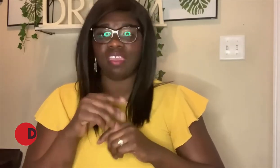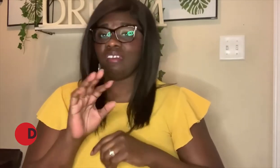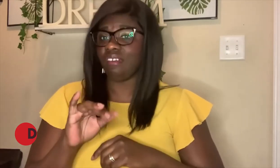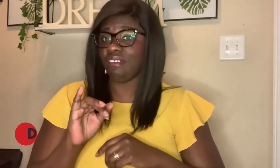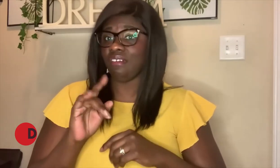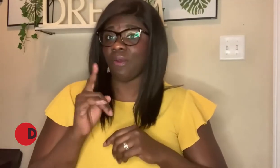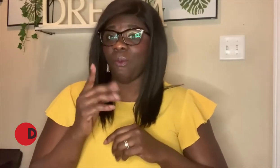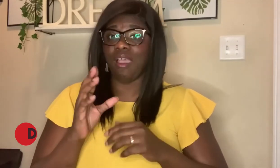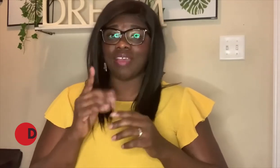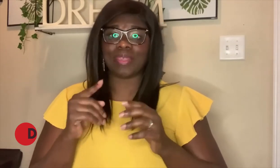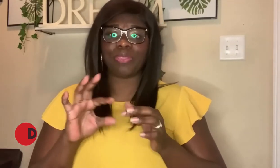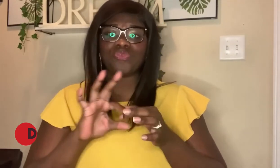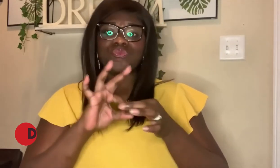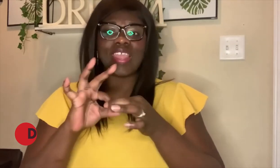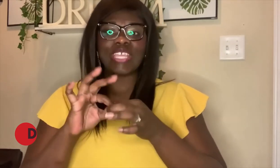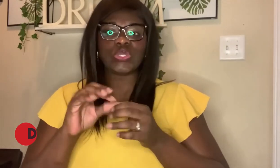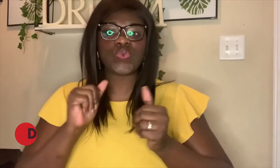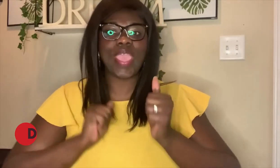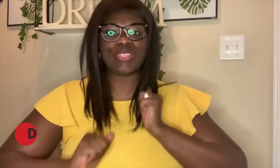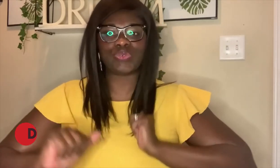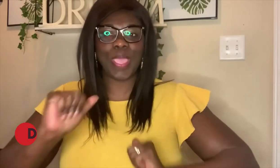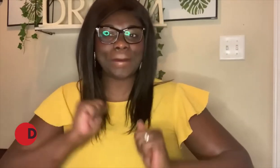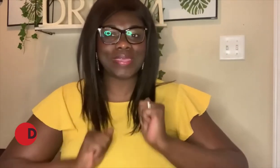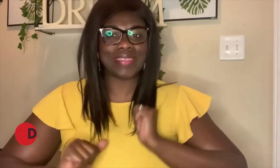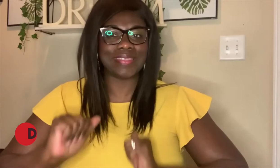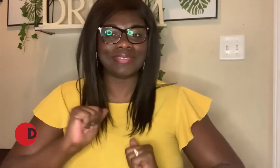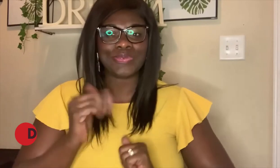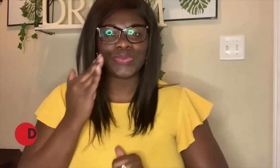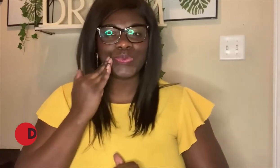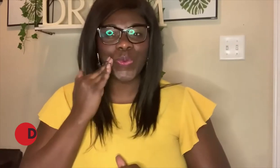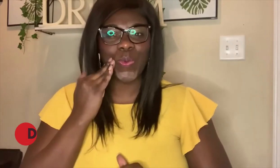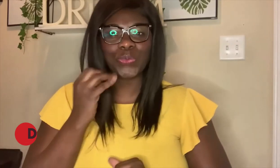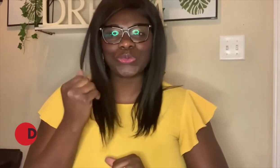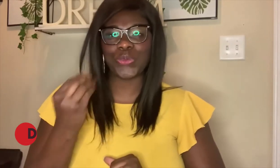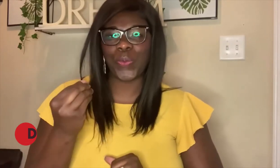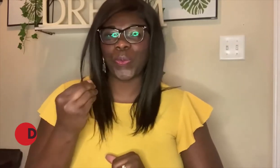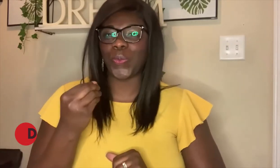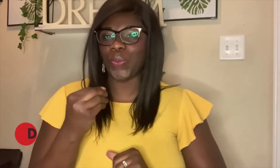Looking at American hip and hop music and what they do,